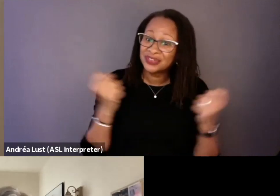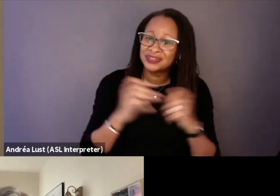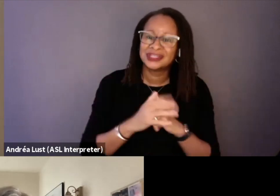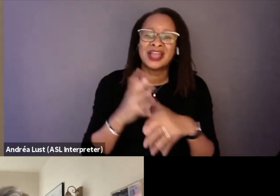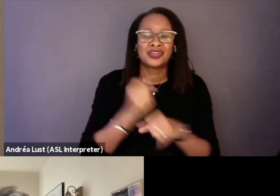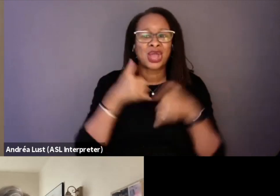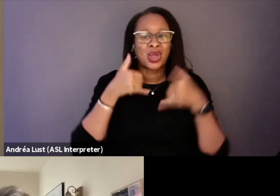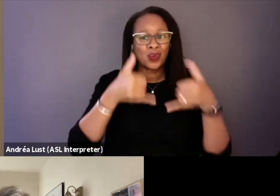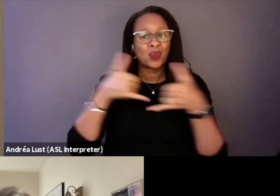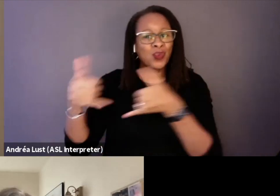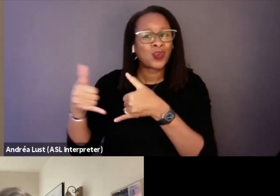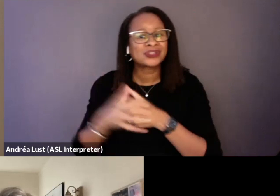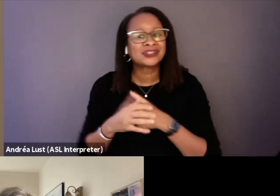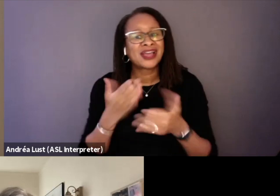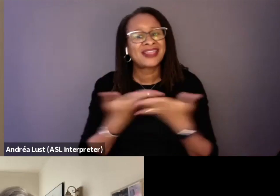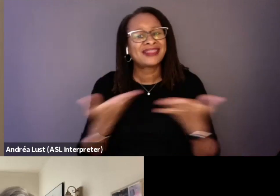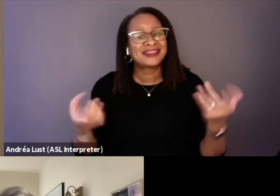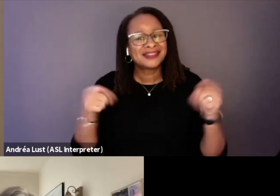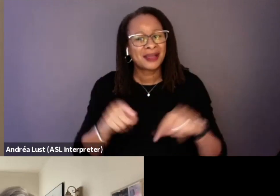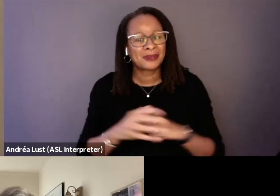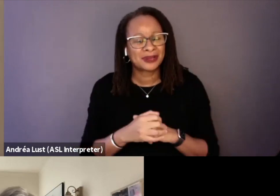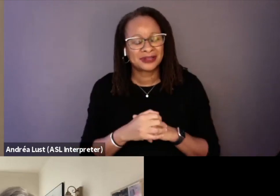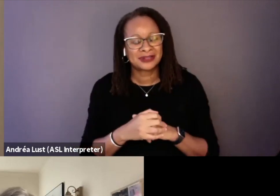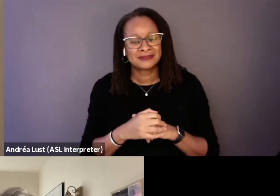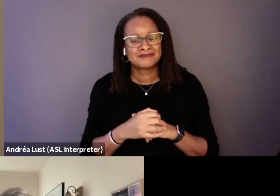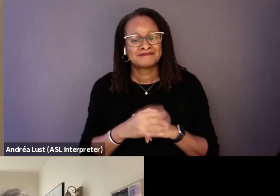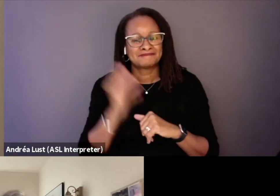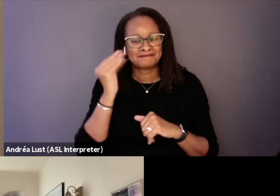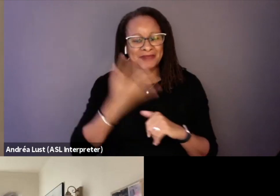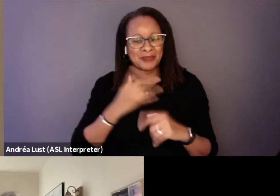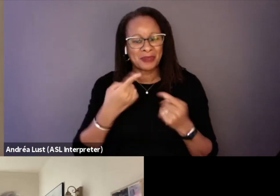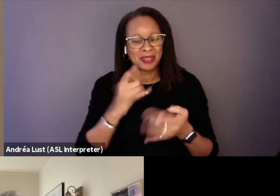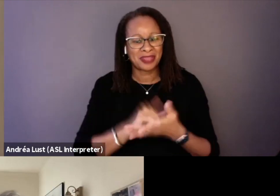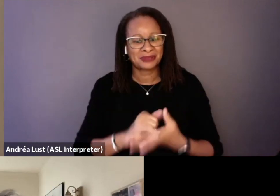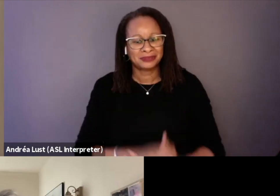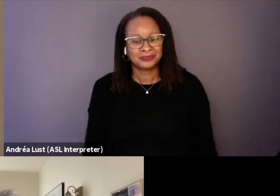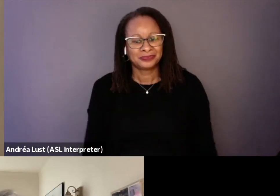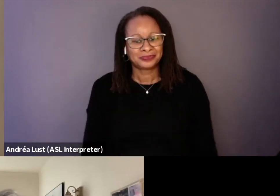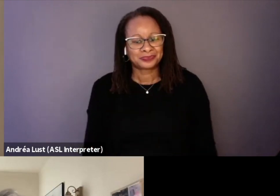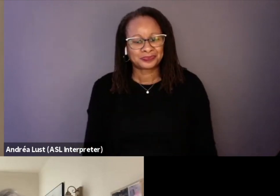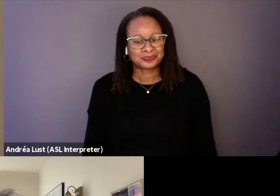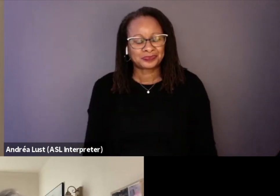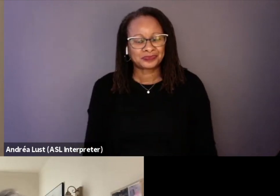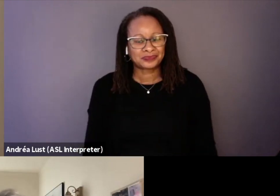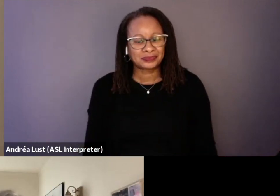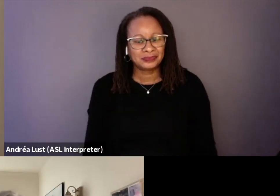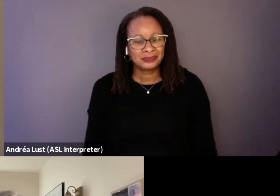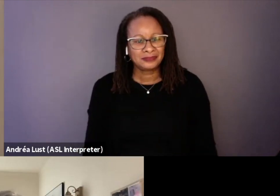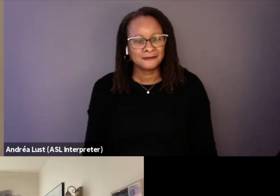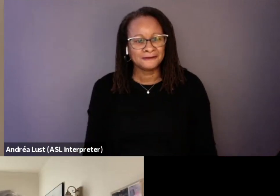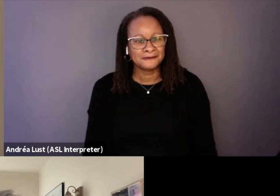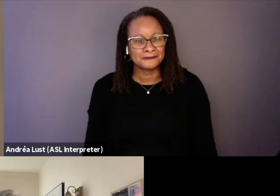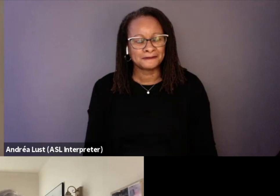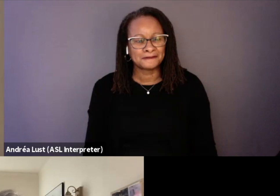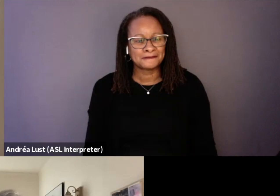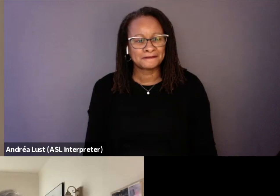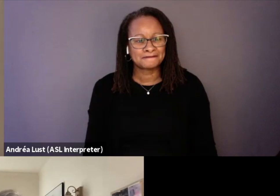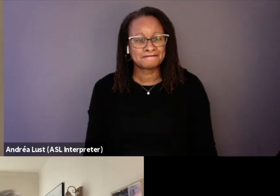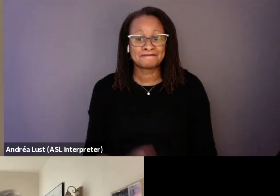you know, things happened. So tell me about that. So for post-production, I mean,